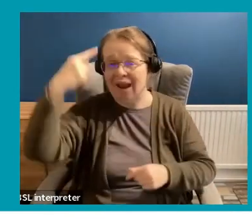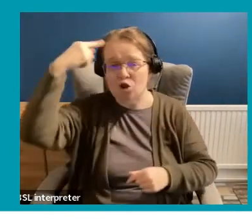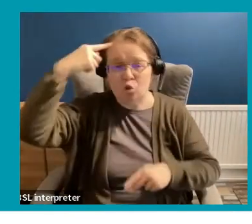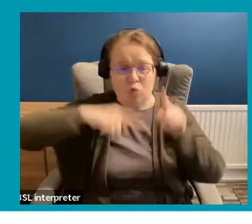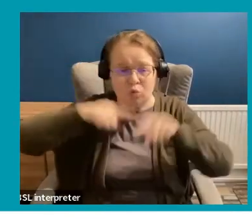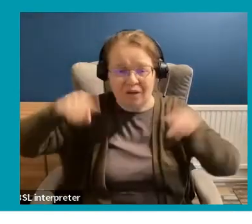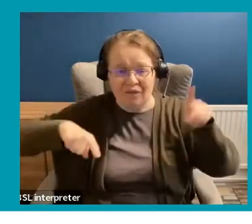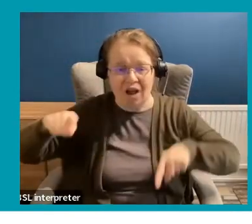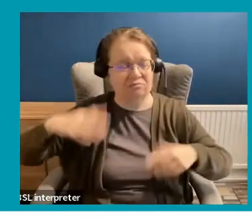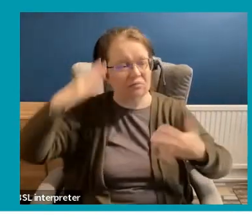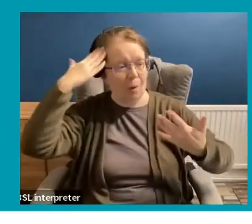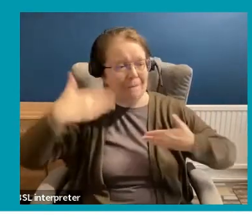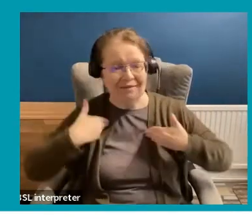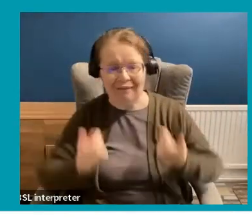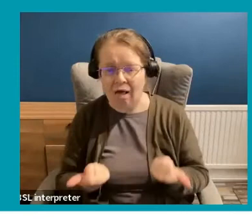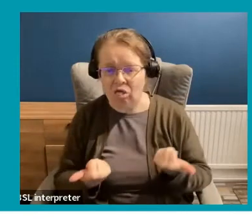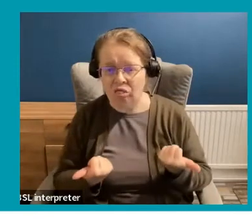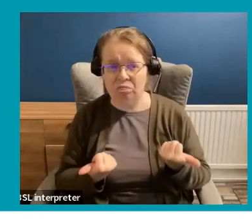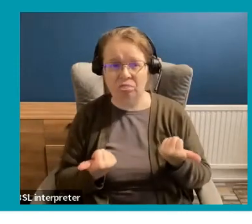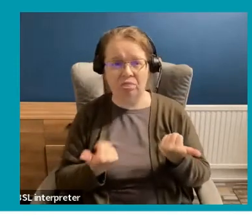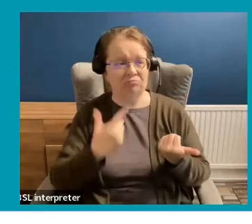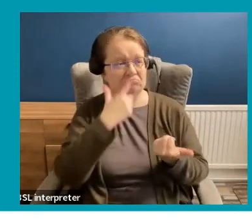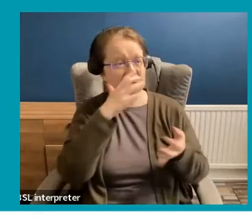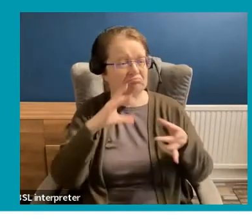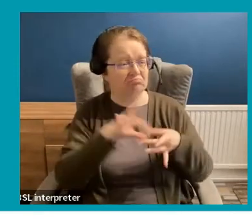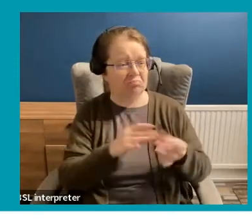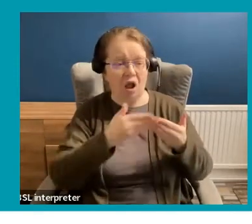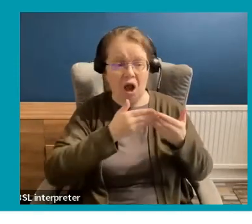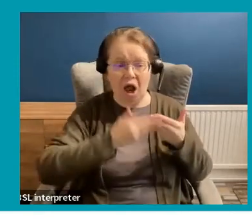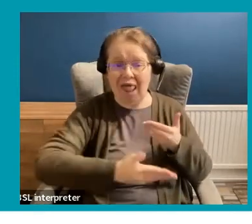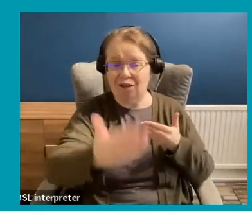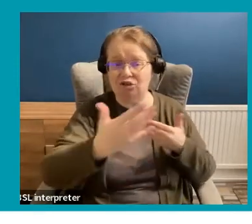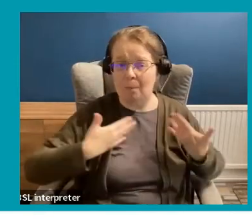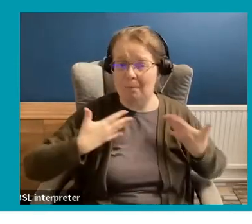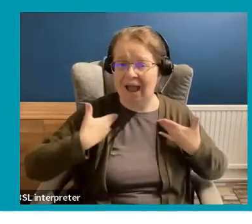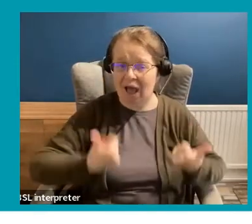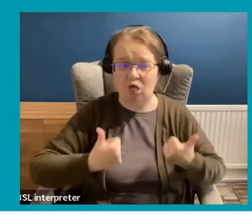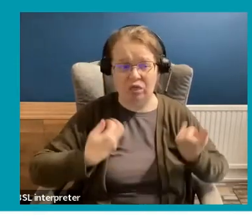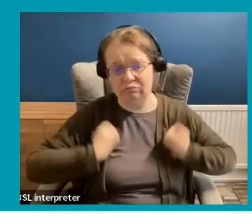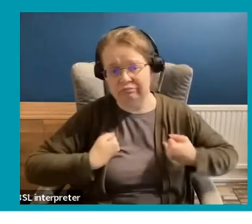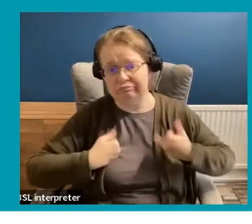mental health conditions, could be about long-term health conditions that we are not familiar with.